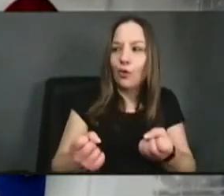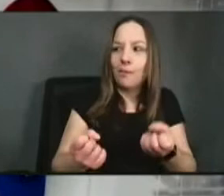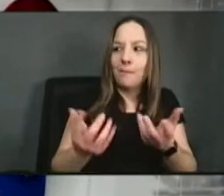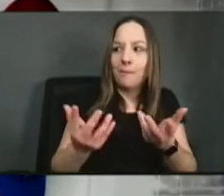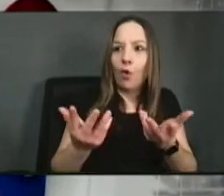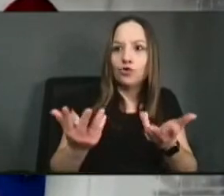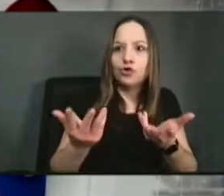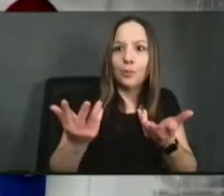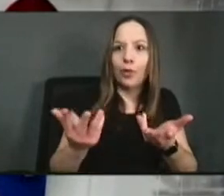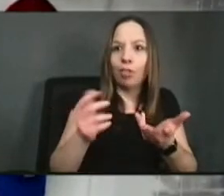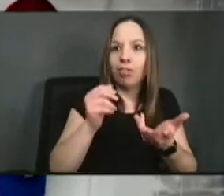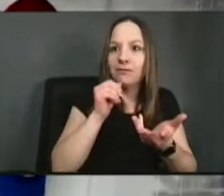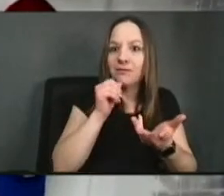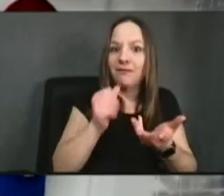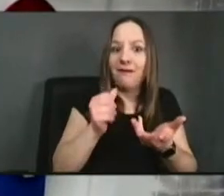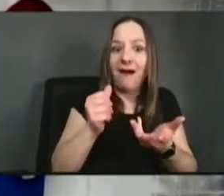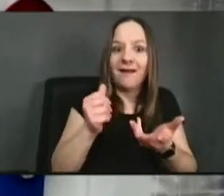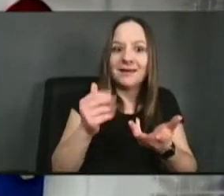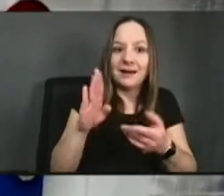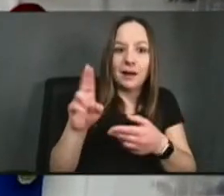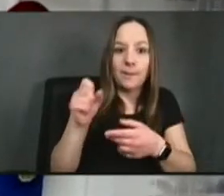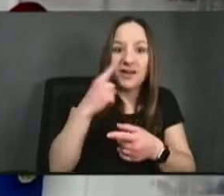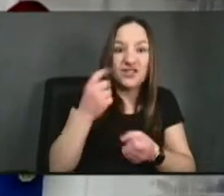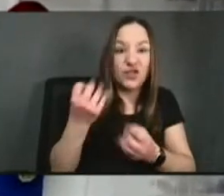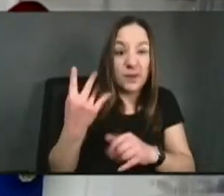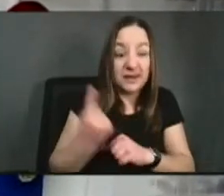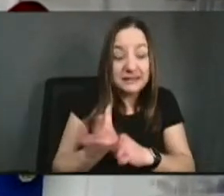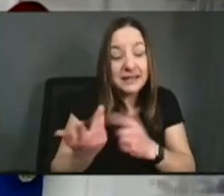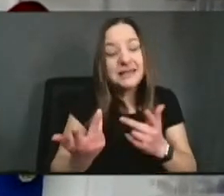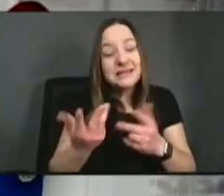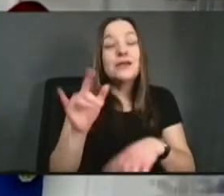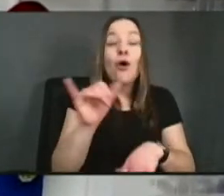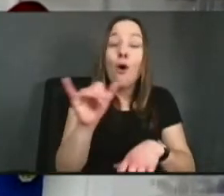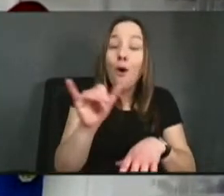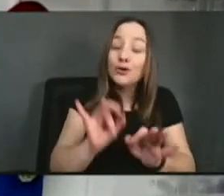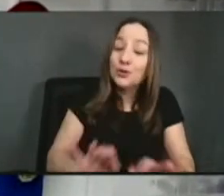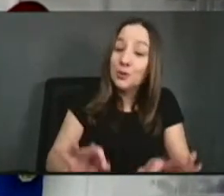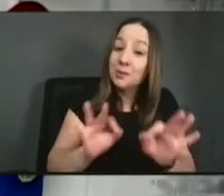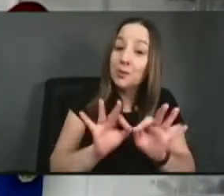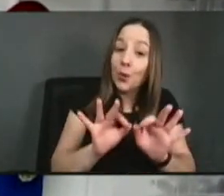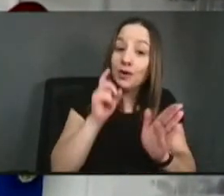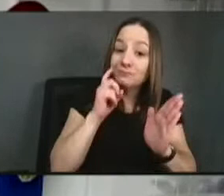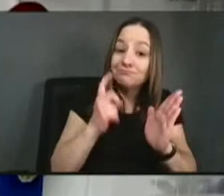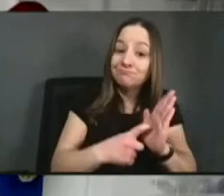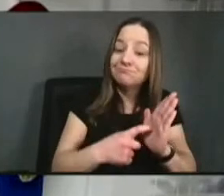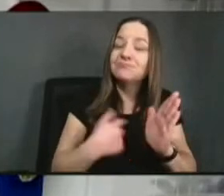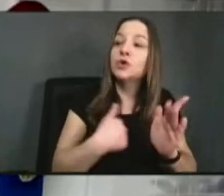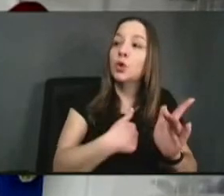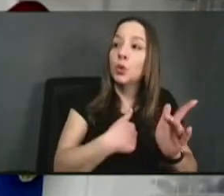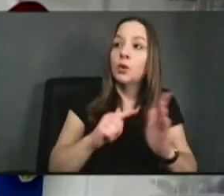routes so that there are multiple routes sitting home for